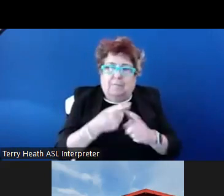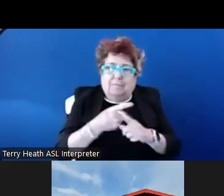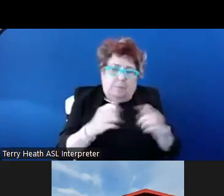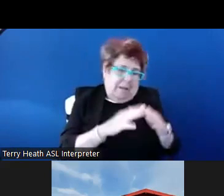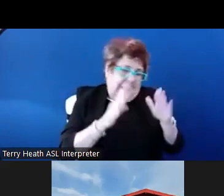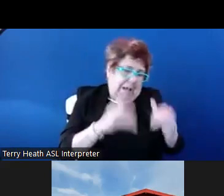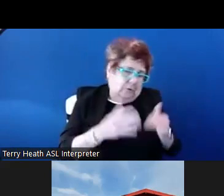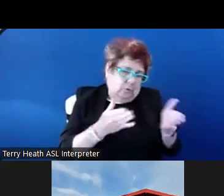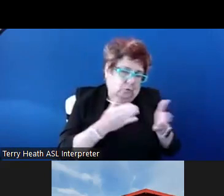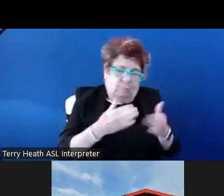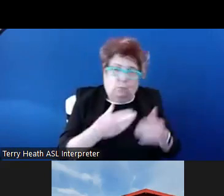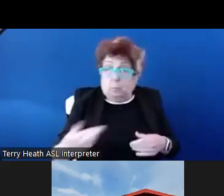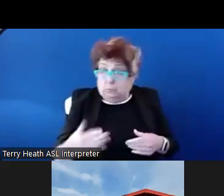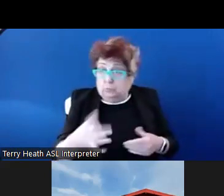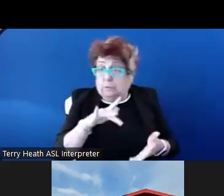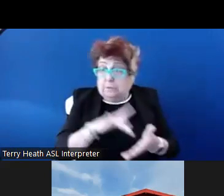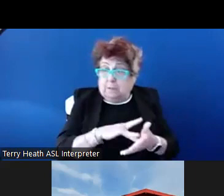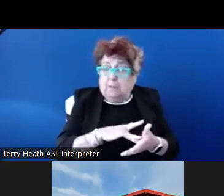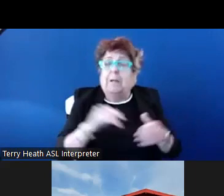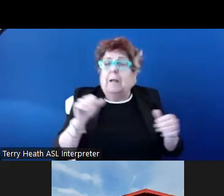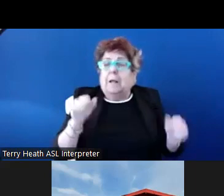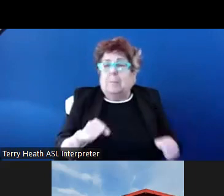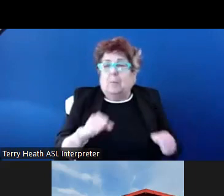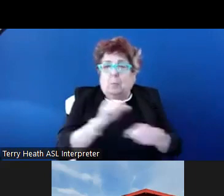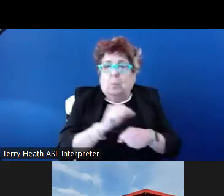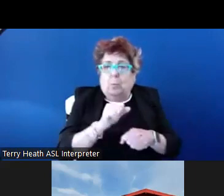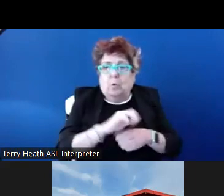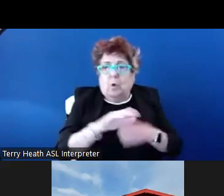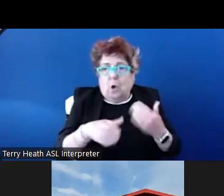but be able to work with all of the HSRC federal partners,